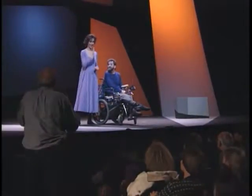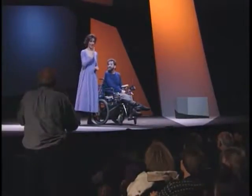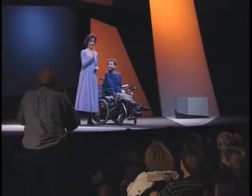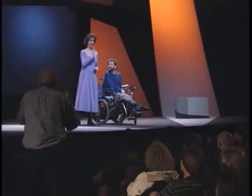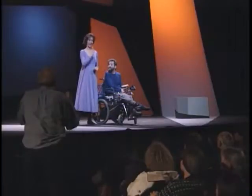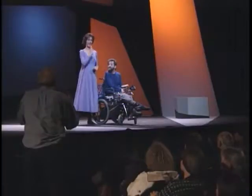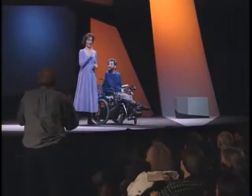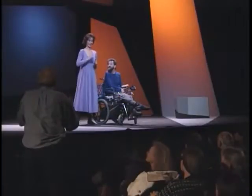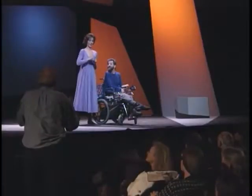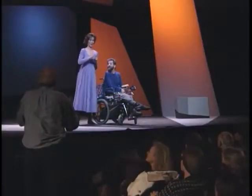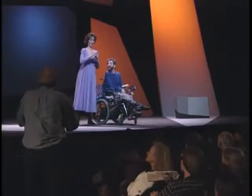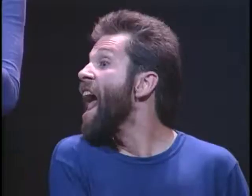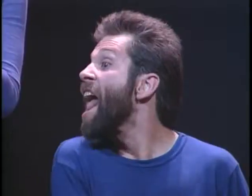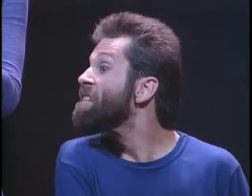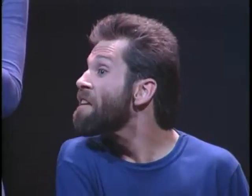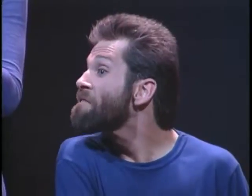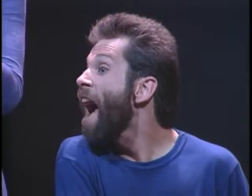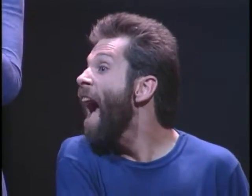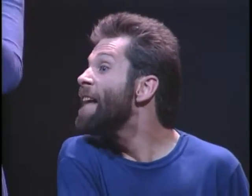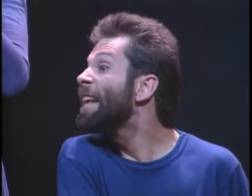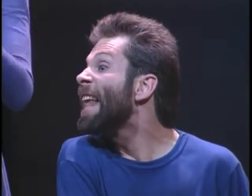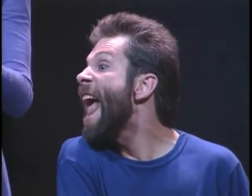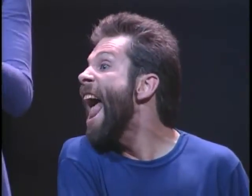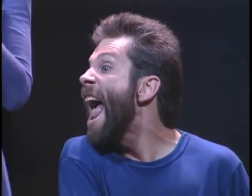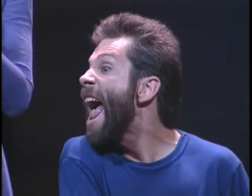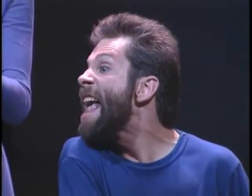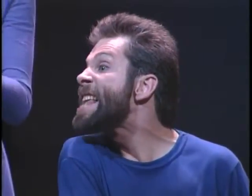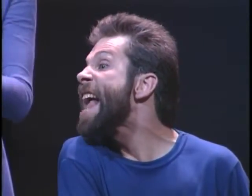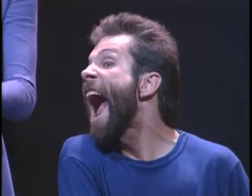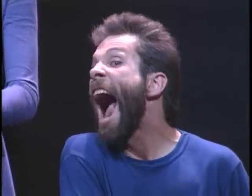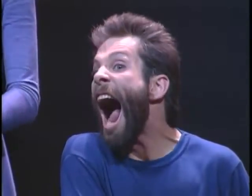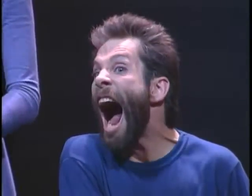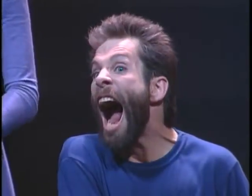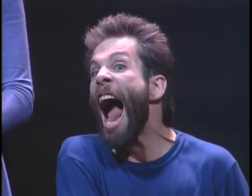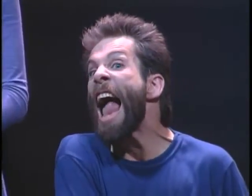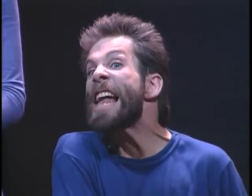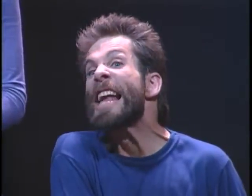as fast as